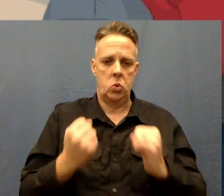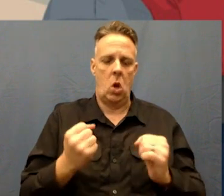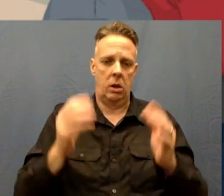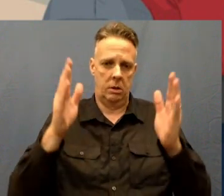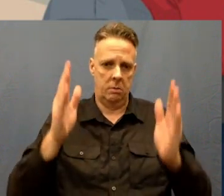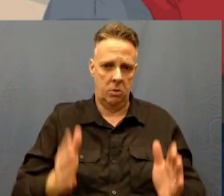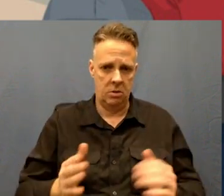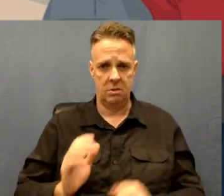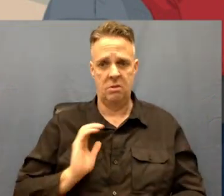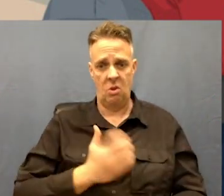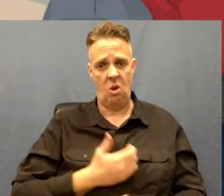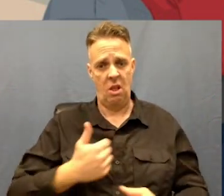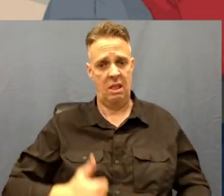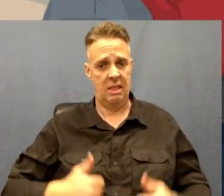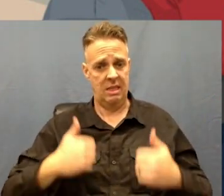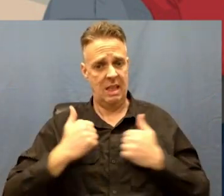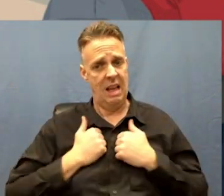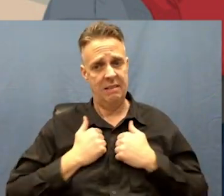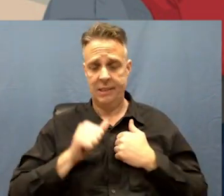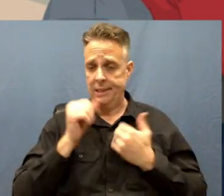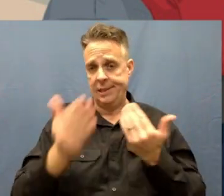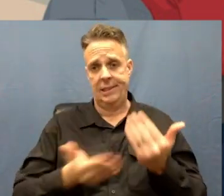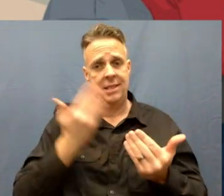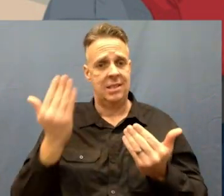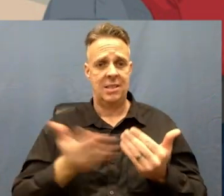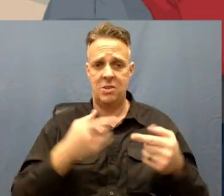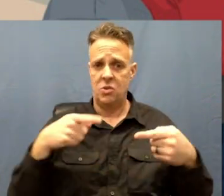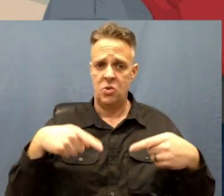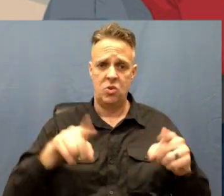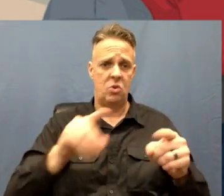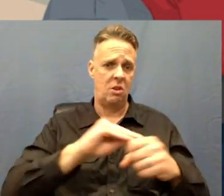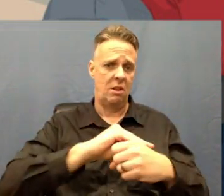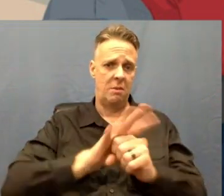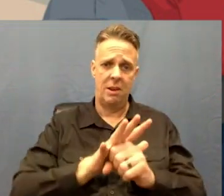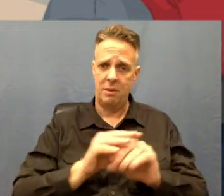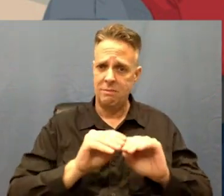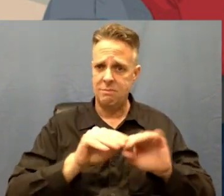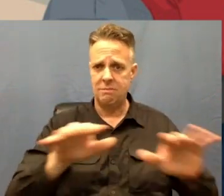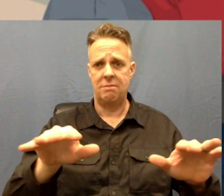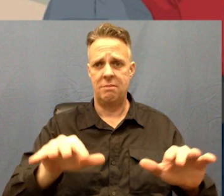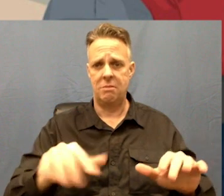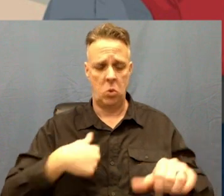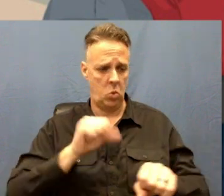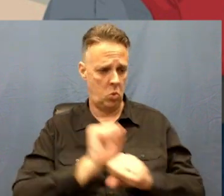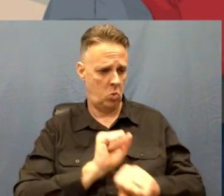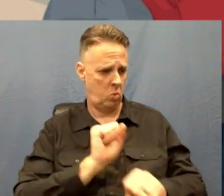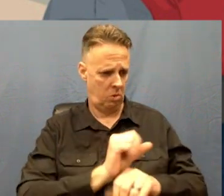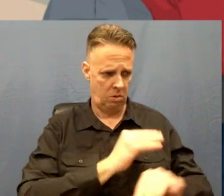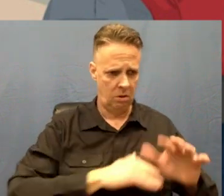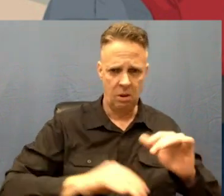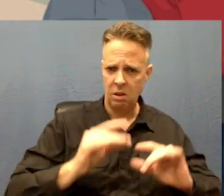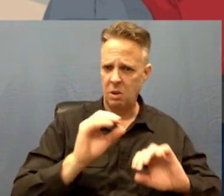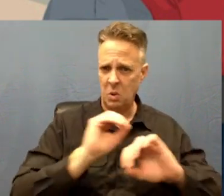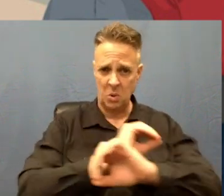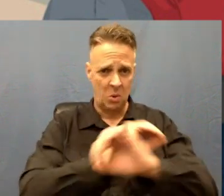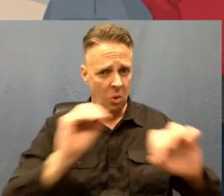BECOME A VERY STRONG PERSON. OUR LIFE HAS BEEN EXTREMELY DIFFICULT DURING THE PANDEMIC. WE DON'T HAVE WORK, WE DON'T